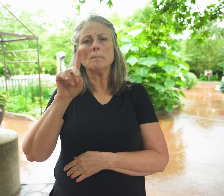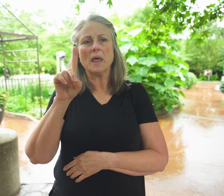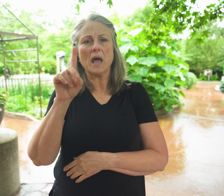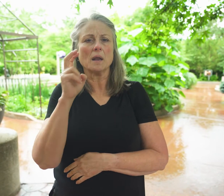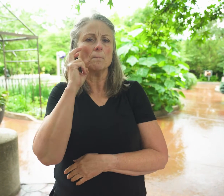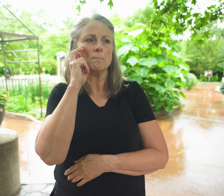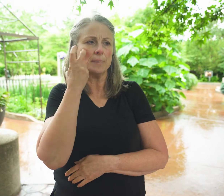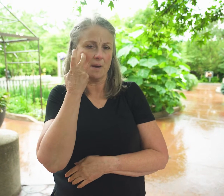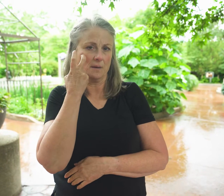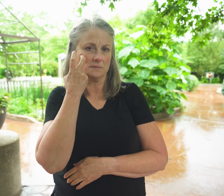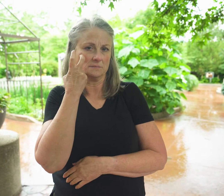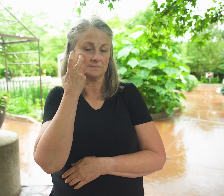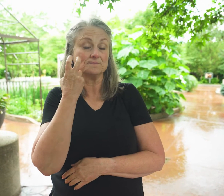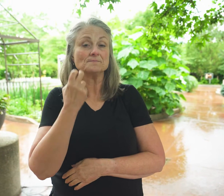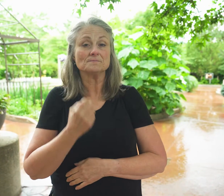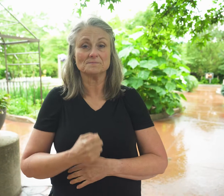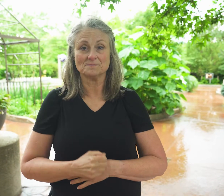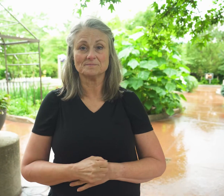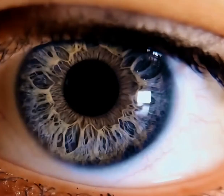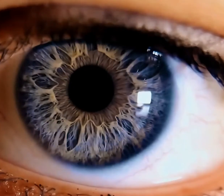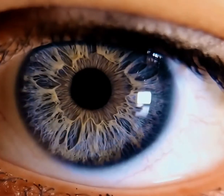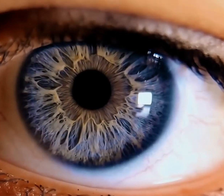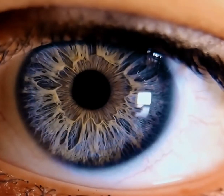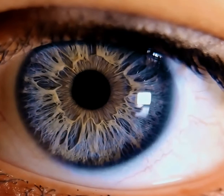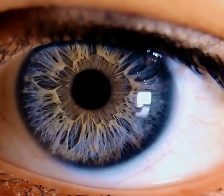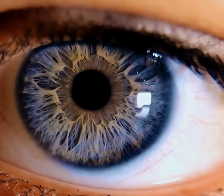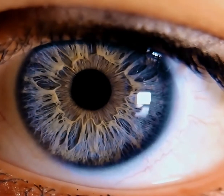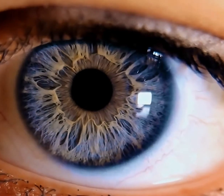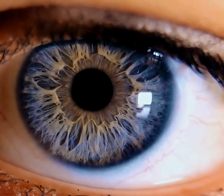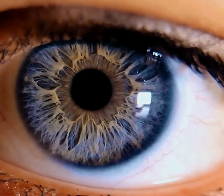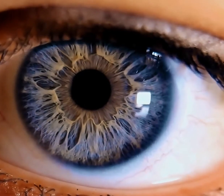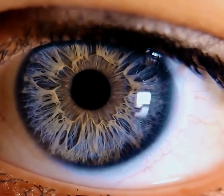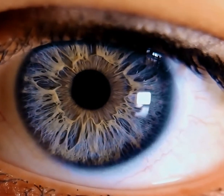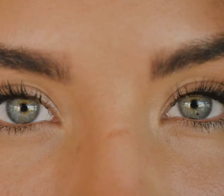they are blind. So when you can't see, we use the word blind and it's signed like that.